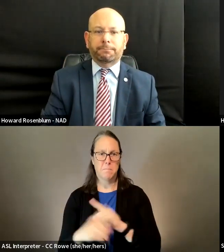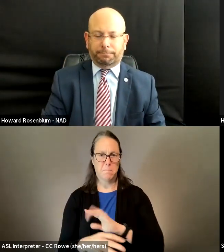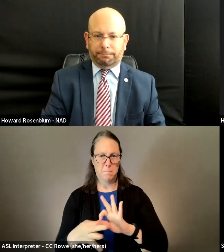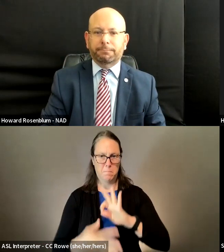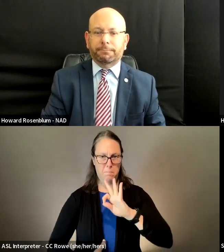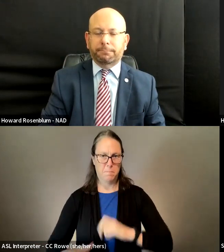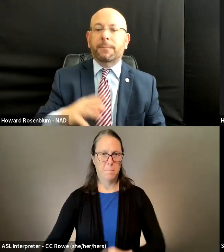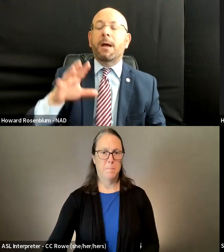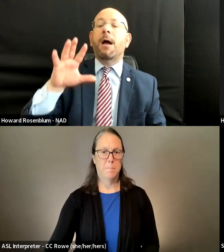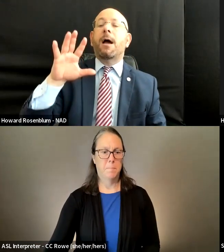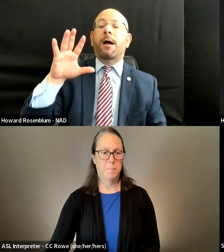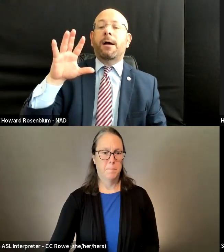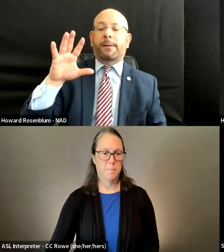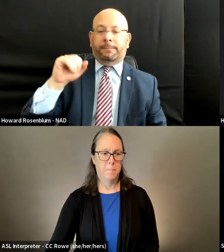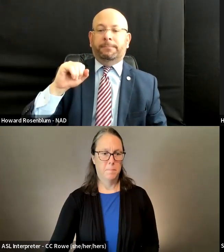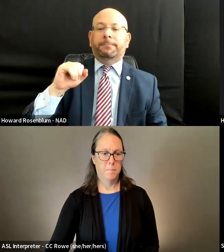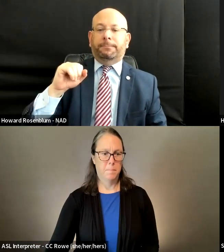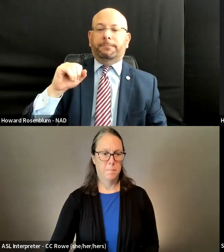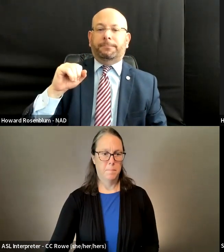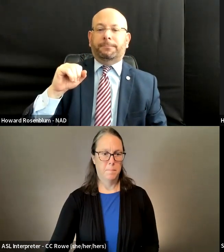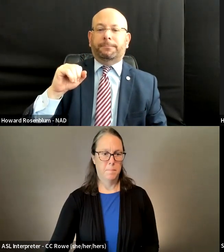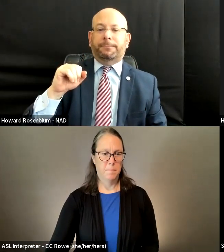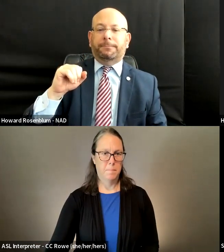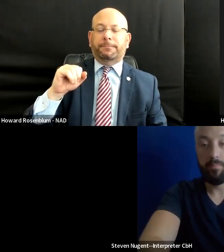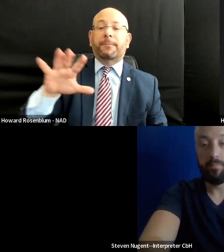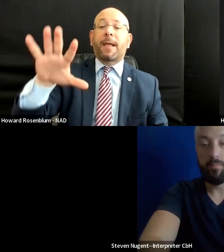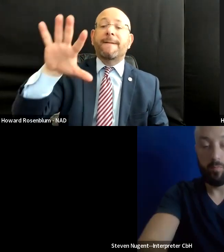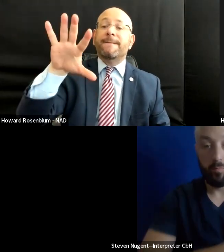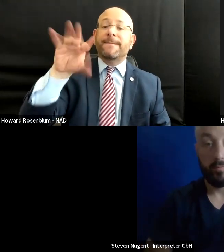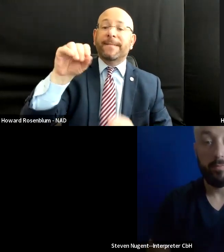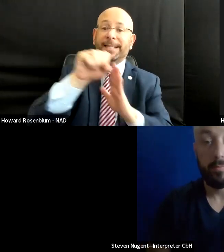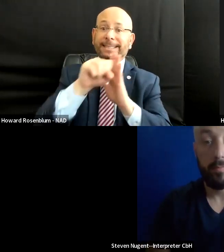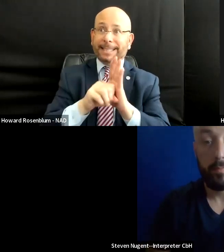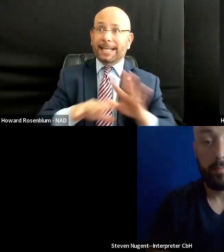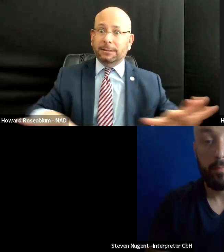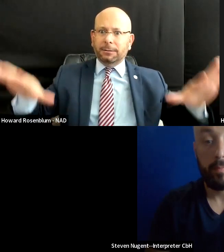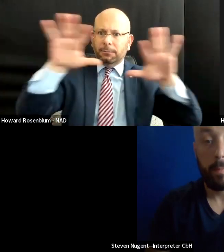that we have one person who pays attention to the federal laws and one person who